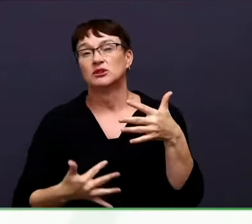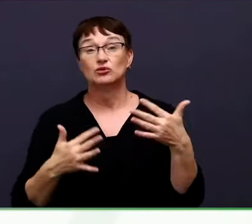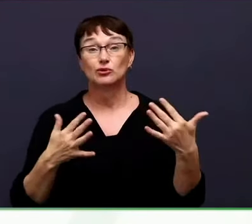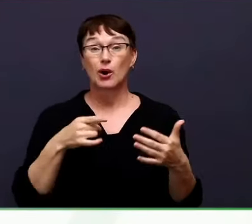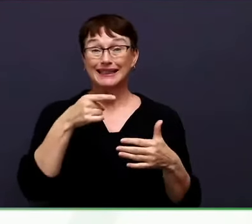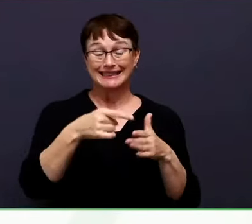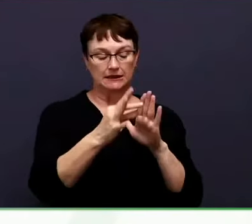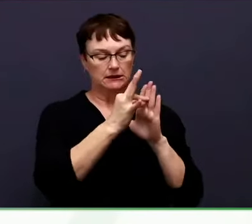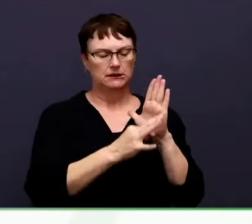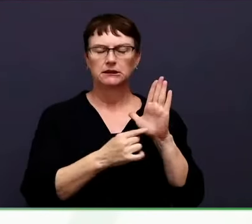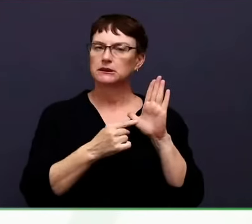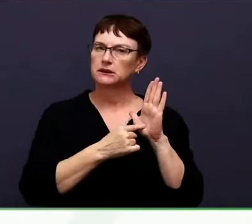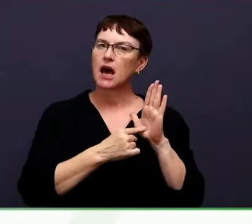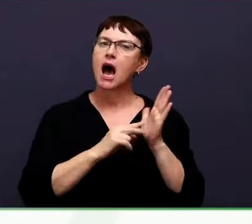The picture on the photo here shows that group members in the